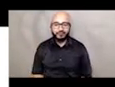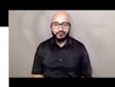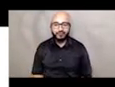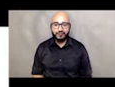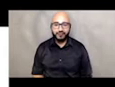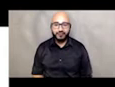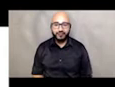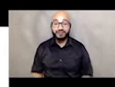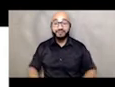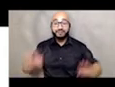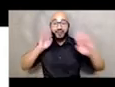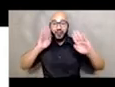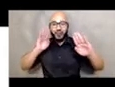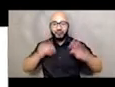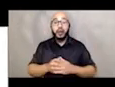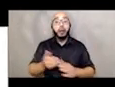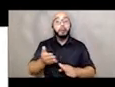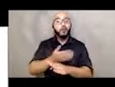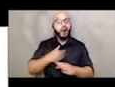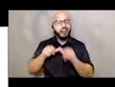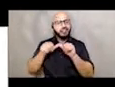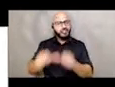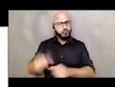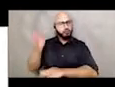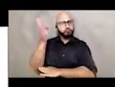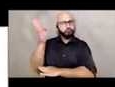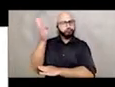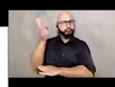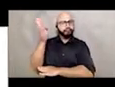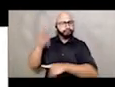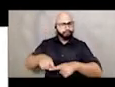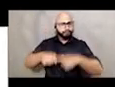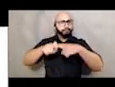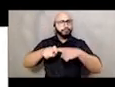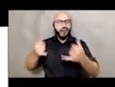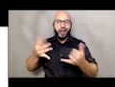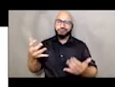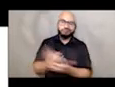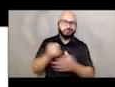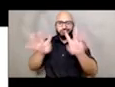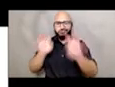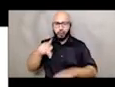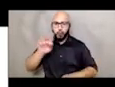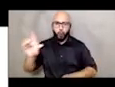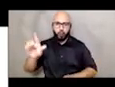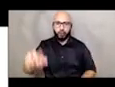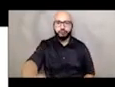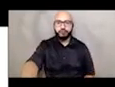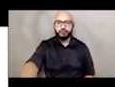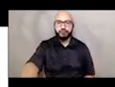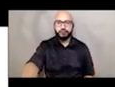Hello. Before I continue the presentation, I would like to go to a quick poll. The question is